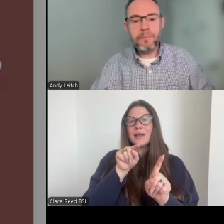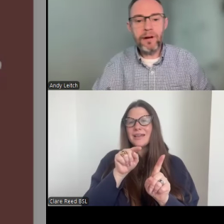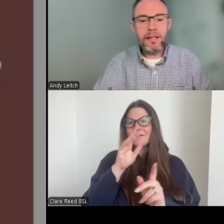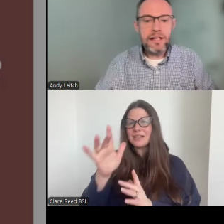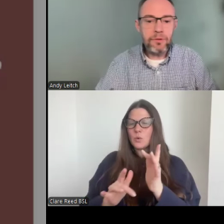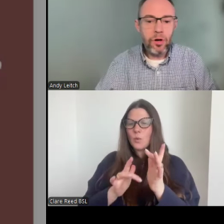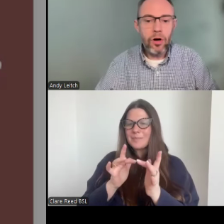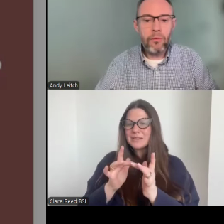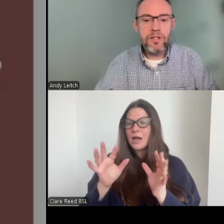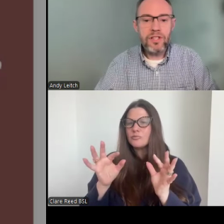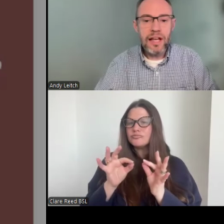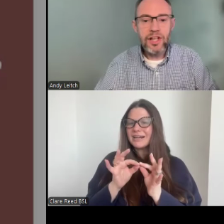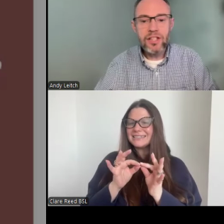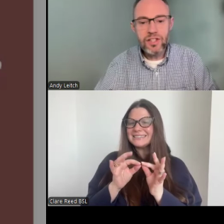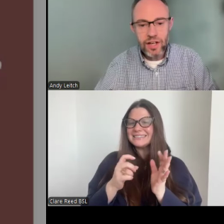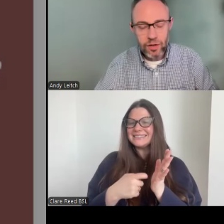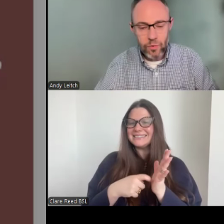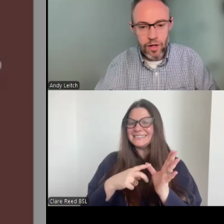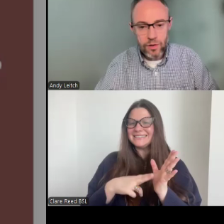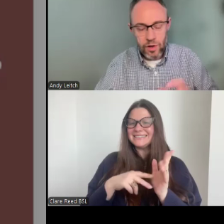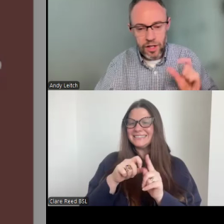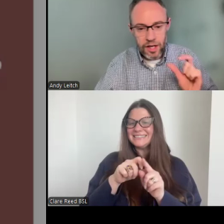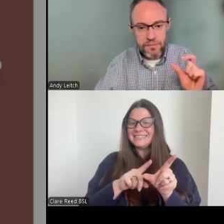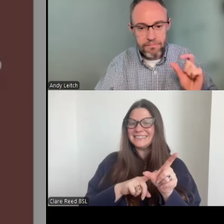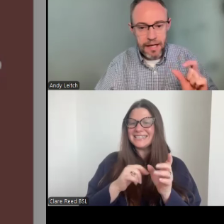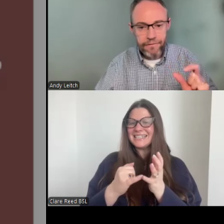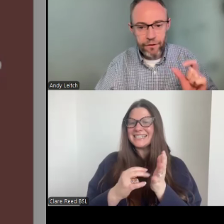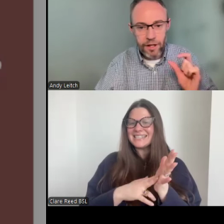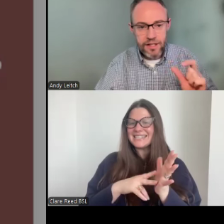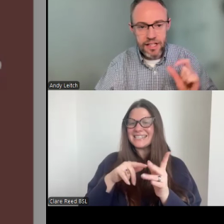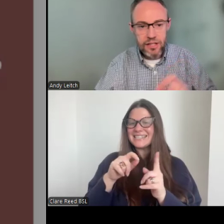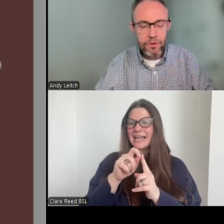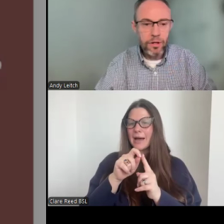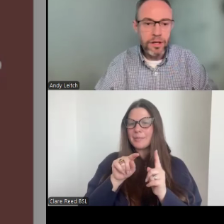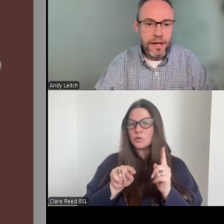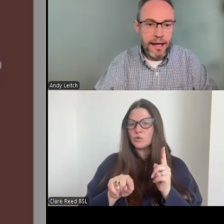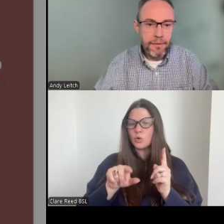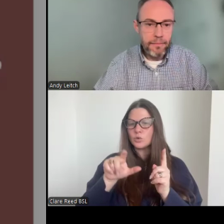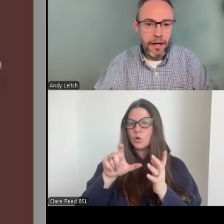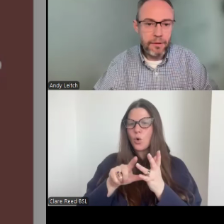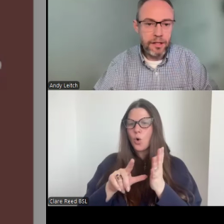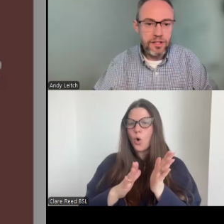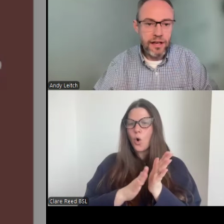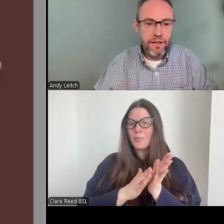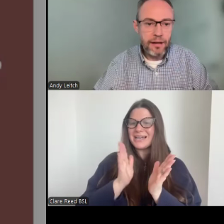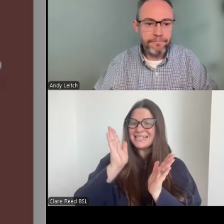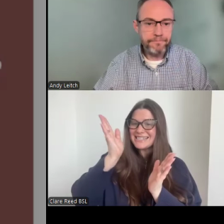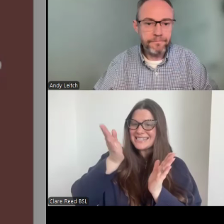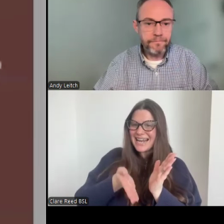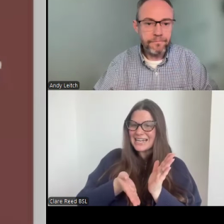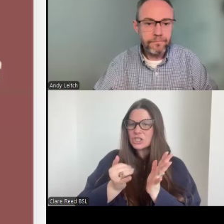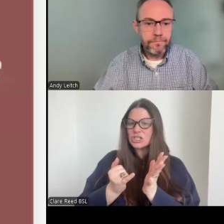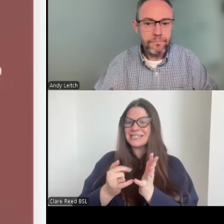to be brandysnap.com/sessionwork, so it's got a nice, meaningful, accessible name. I'm going to save that.